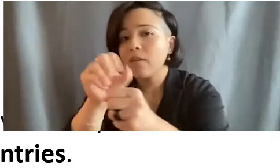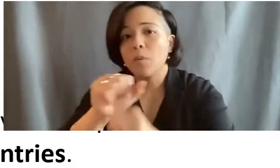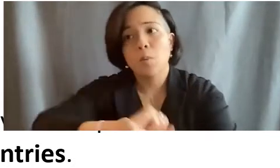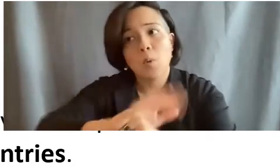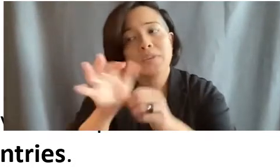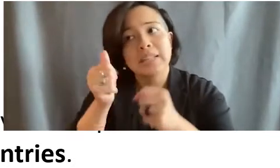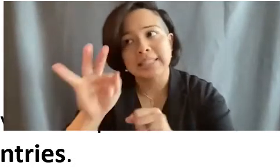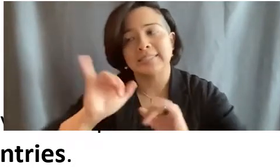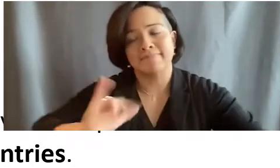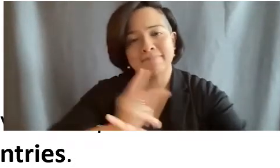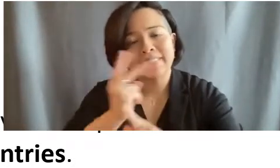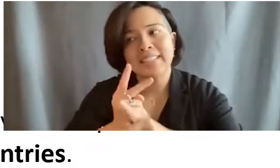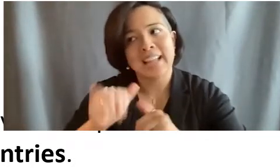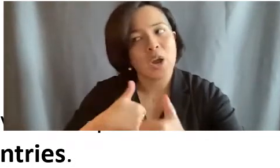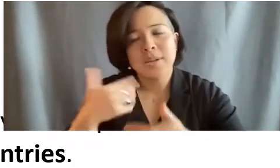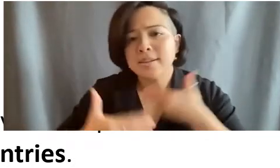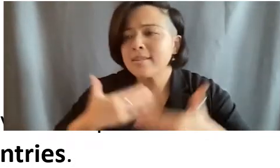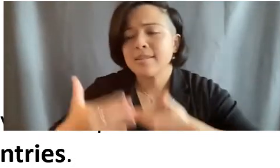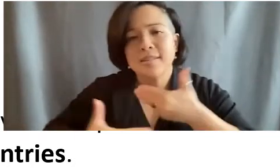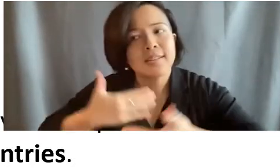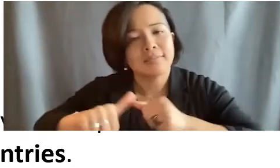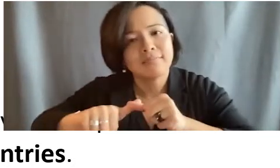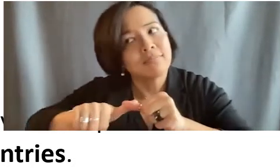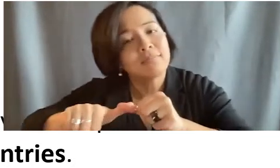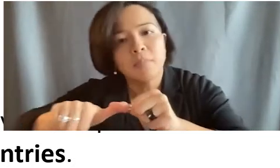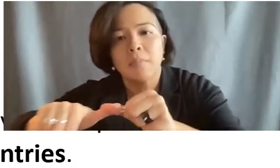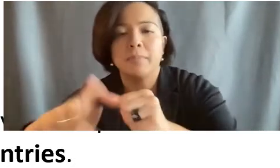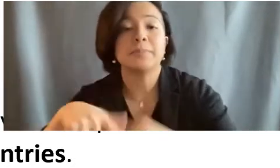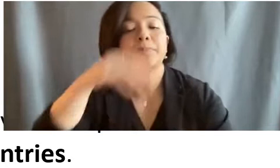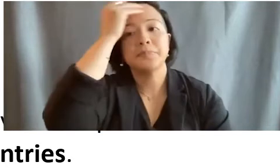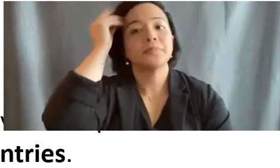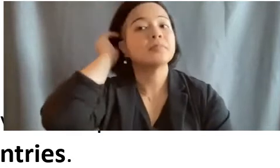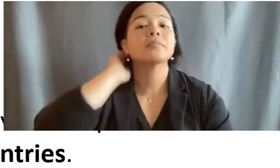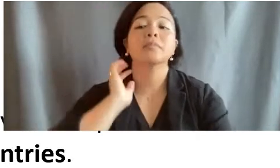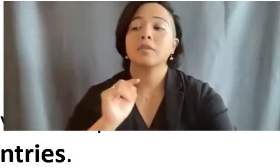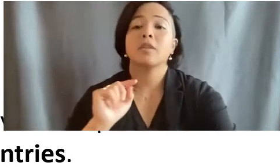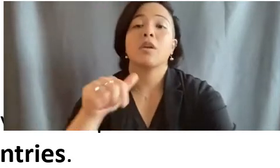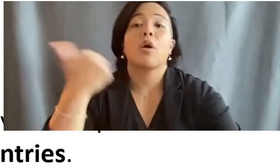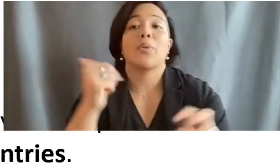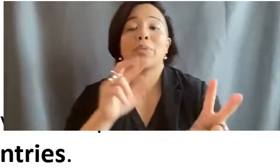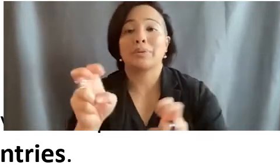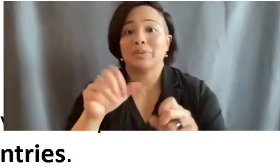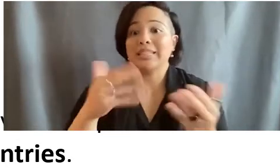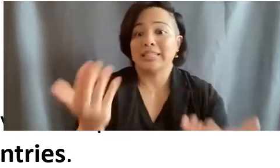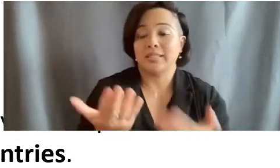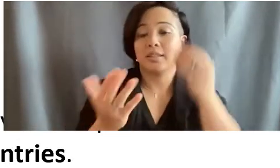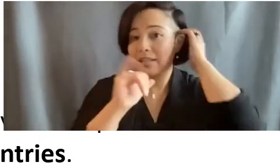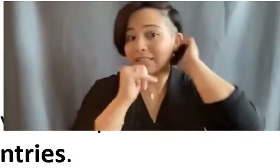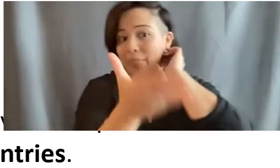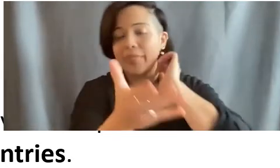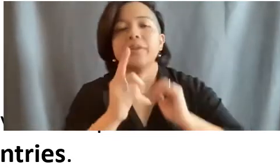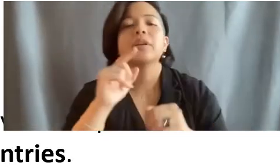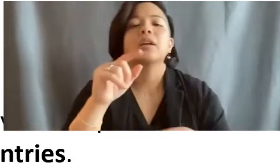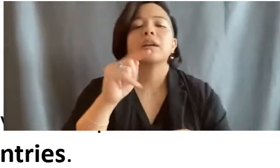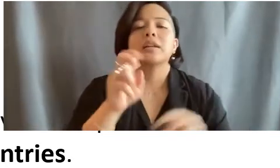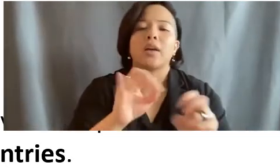and particularly we have in Sierra Leone,